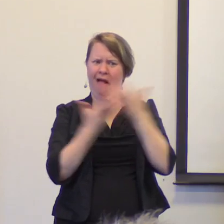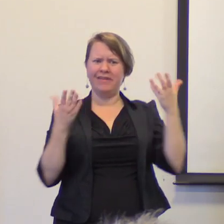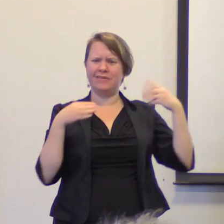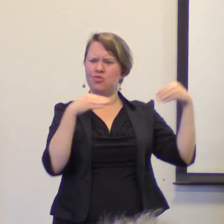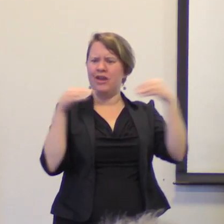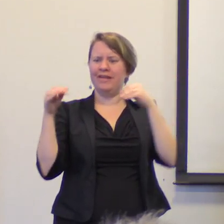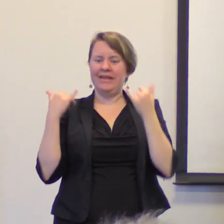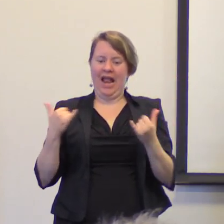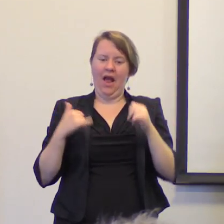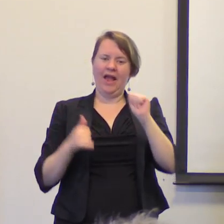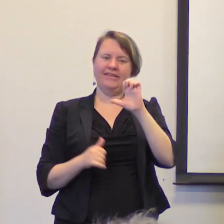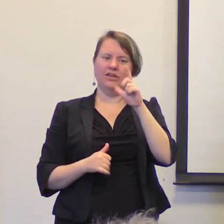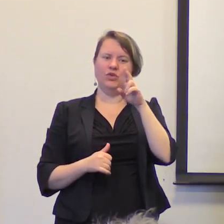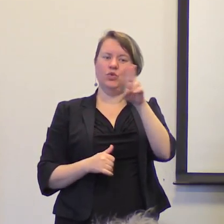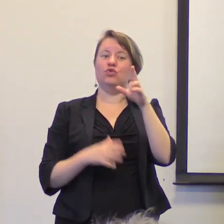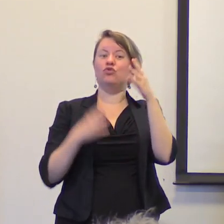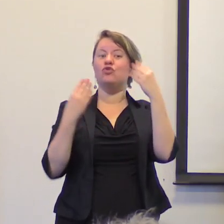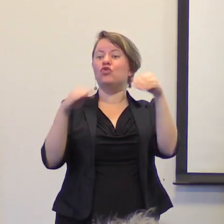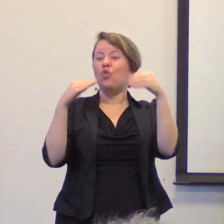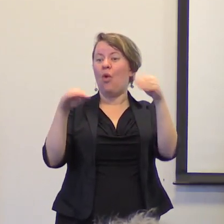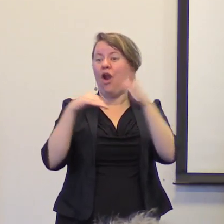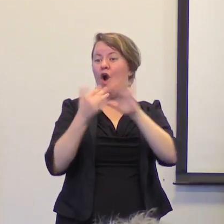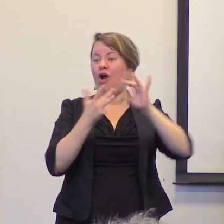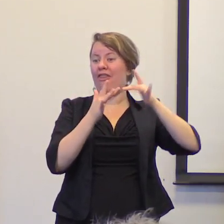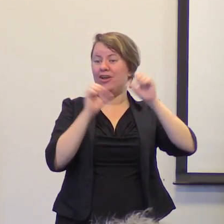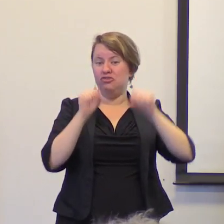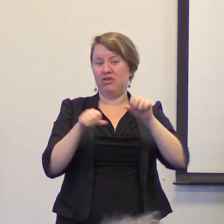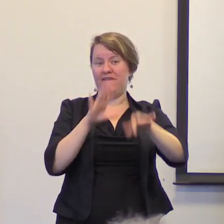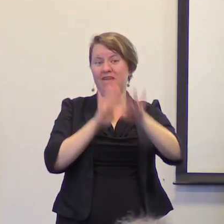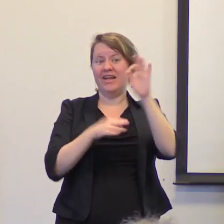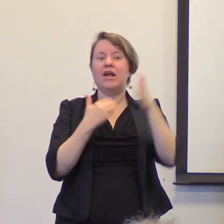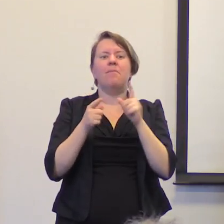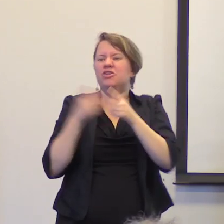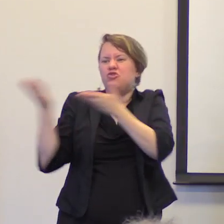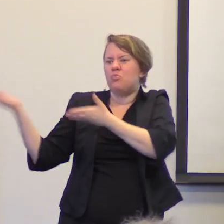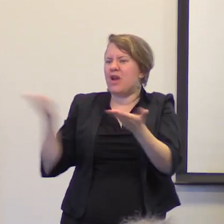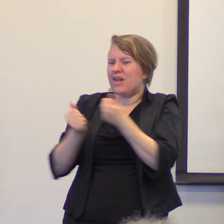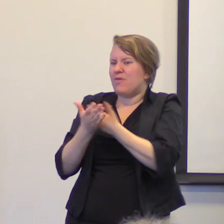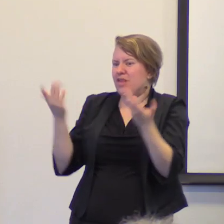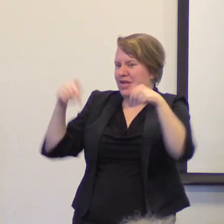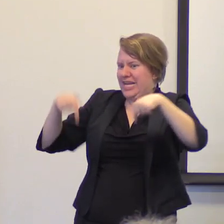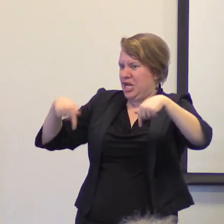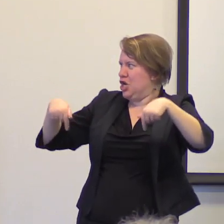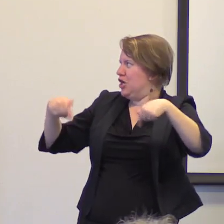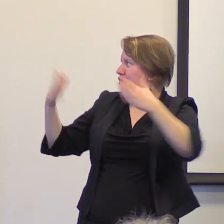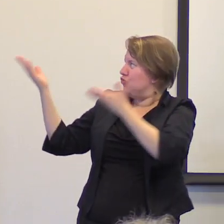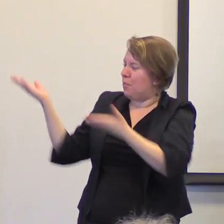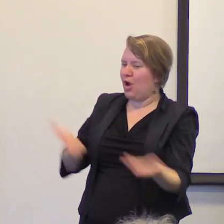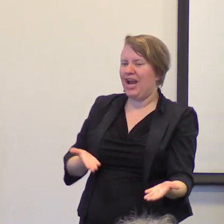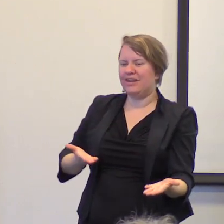There's now an ACLU store online, which you can easily find. I mean here today? Susan Herman: Oh here? Did I bring merchandise? No, I didn't.